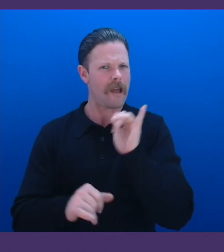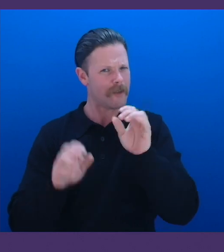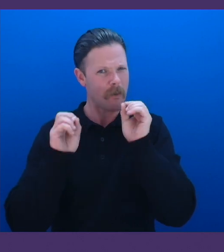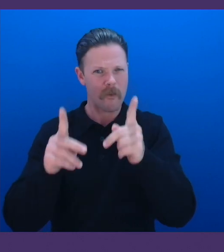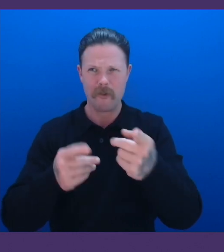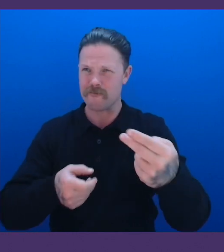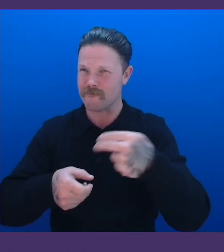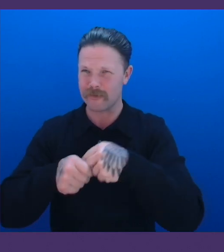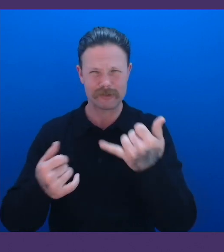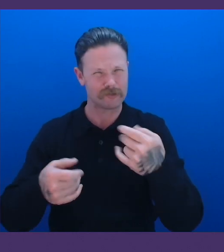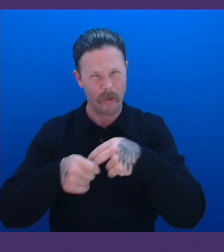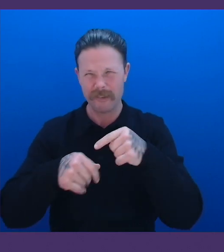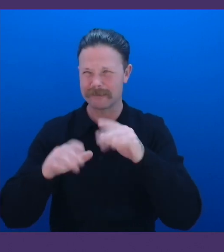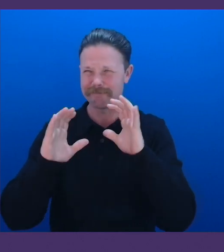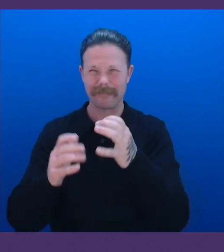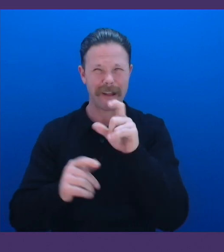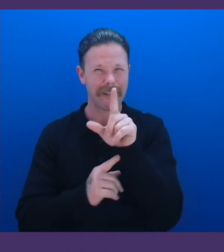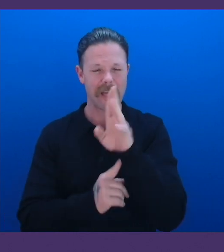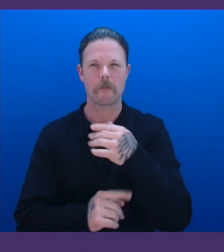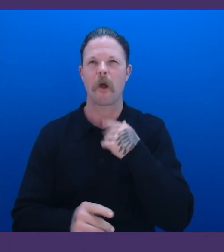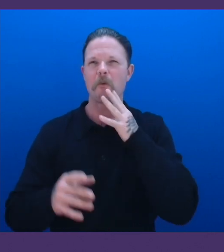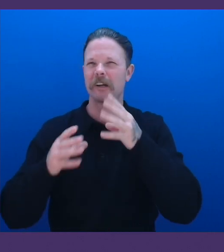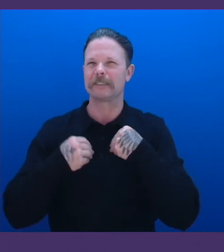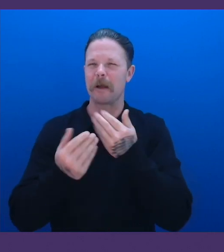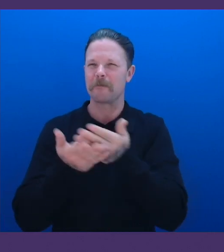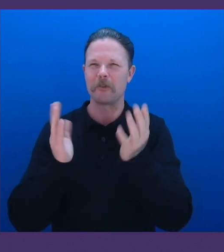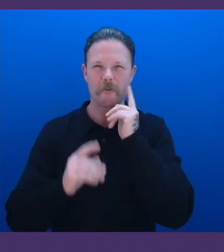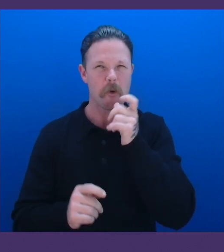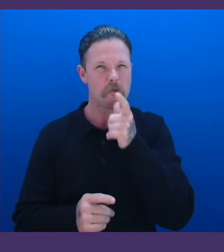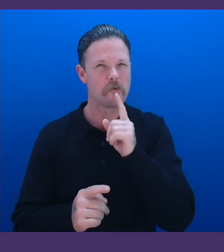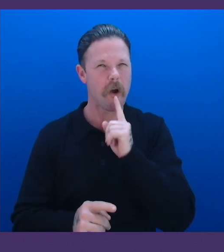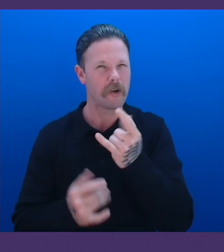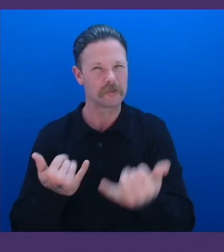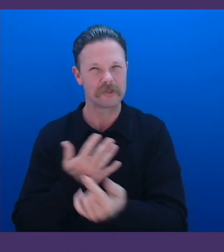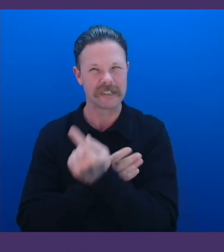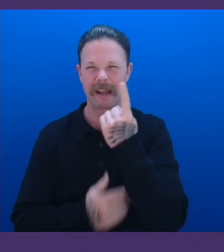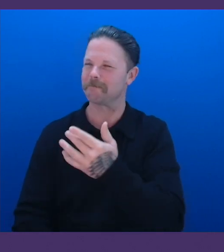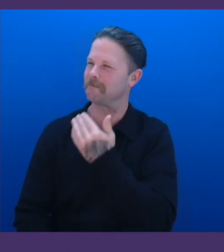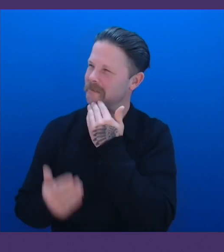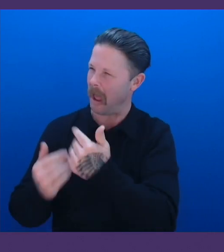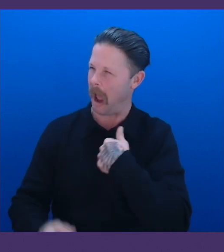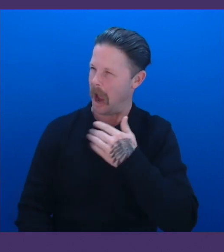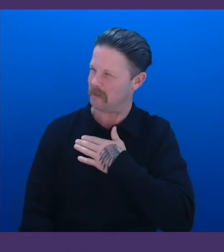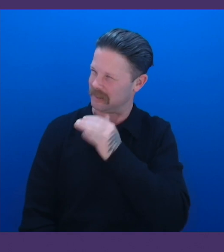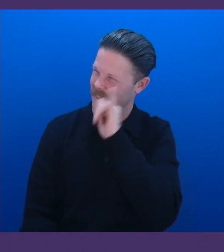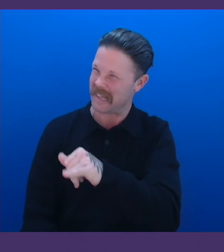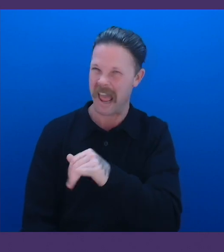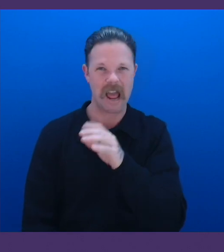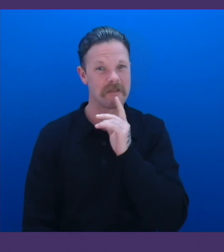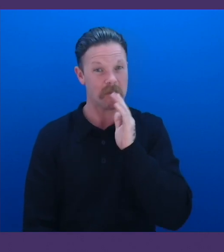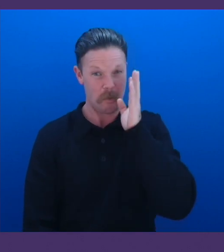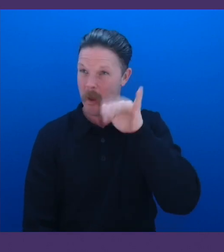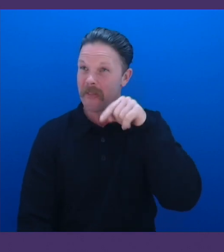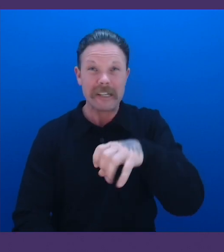to accept you as you are for today. Alli Hirt: Thank you. I appreciate that and know it's a group that anyone can join at any time.